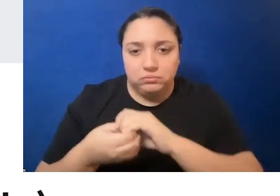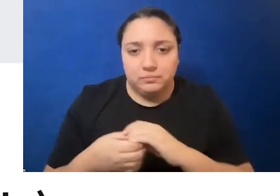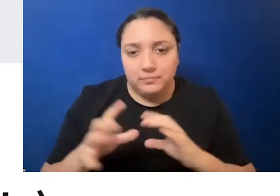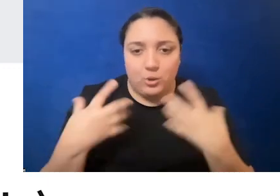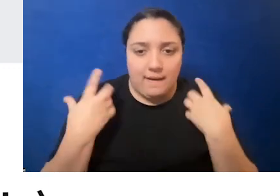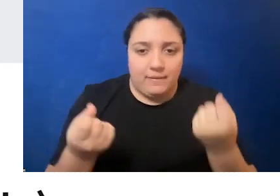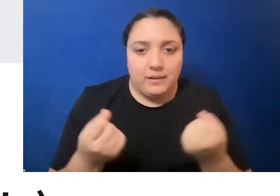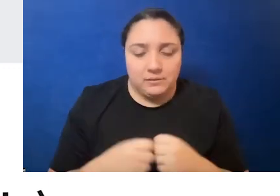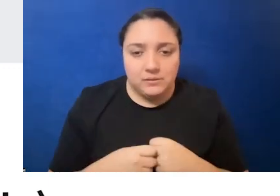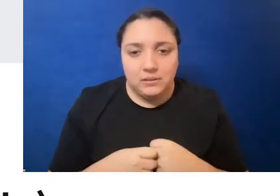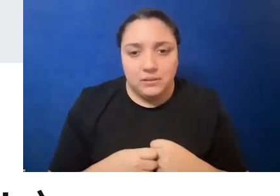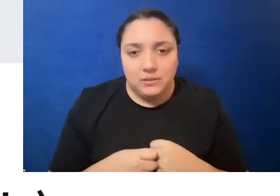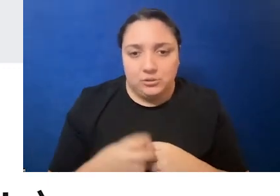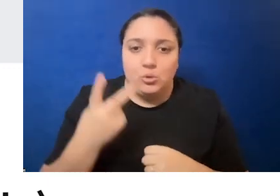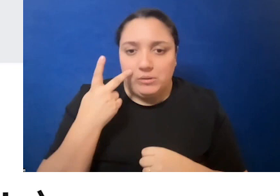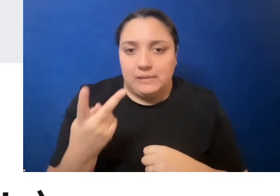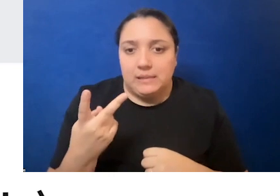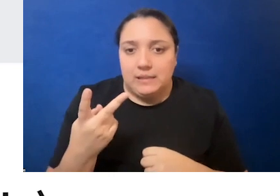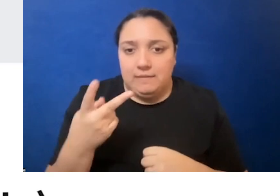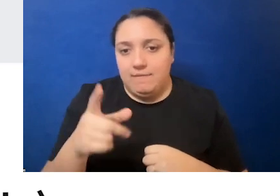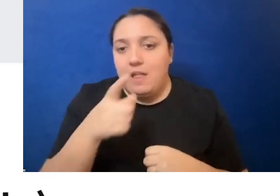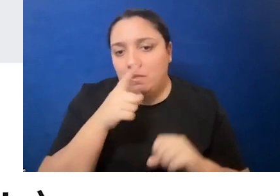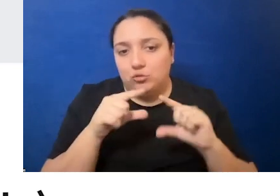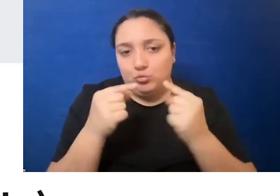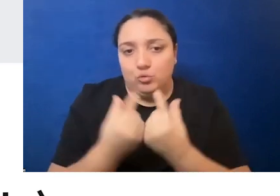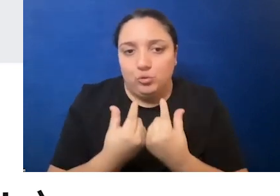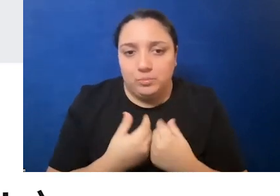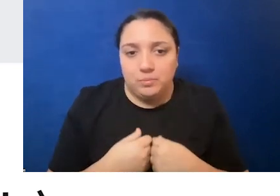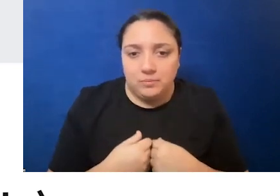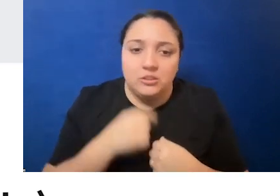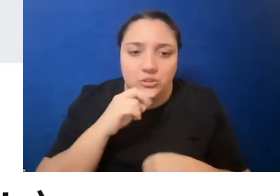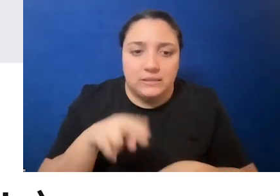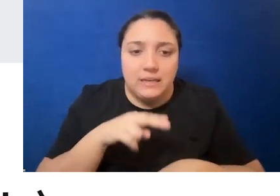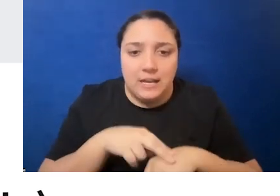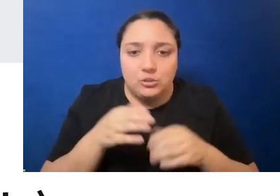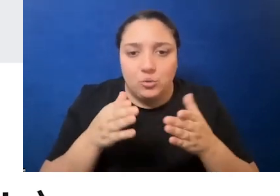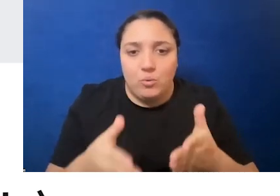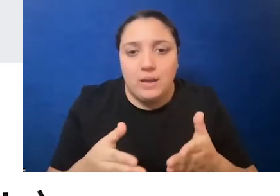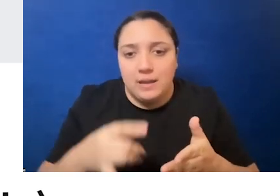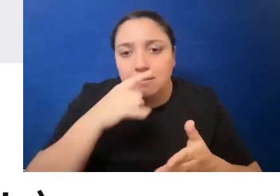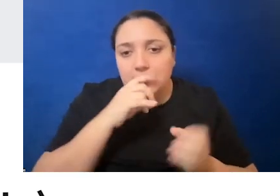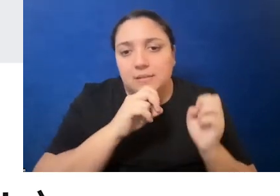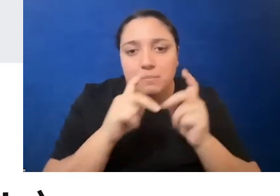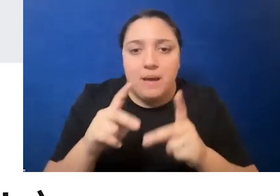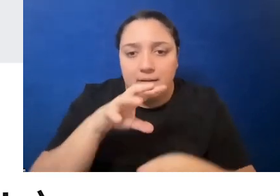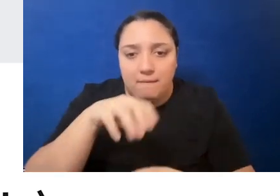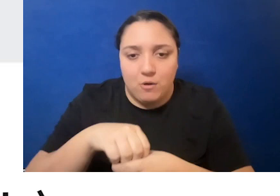CHAT AND IT IS BUILDING SOCIAL RELATIONSHIPS AND BUILDING THEIR CONFIDENCE. WE HAVE SEEN RESURGENCE IN THE LUNCH GROUPS.